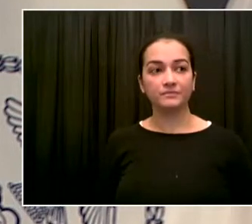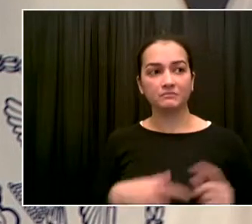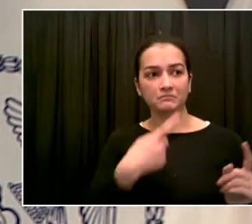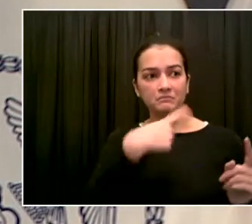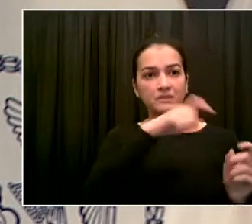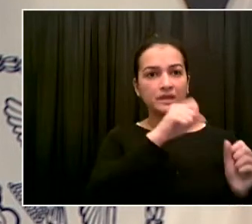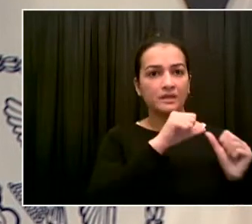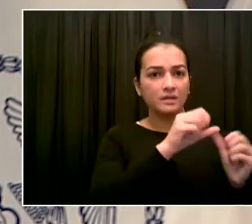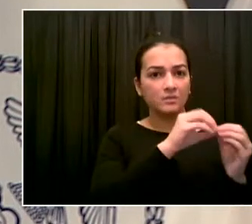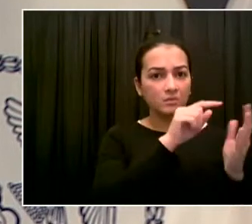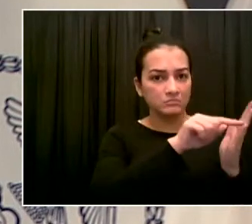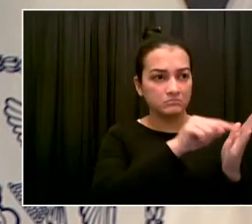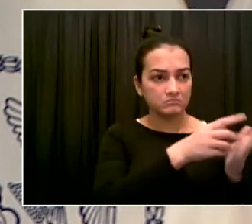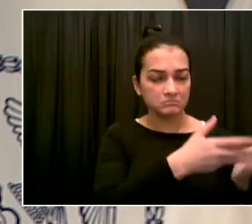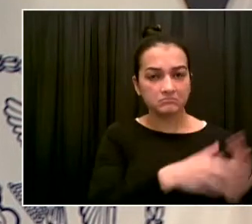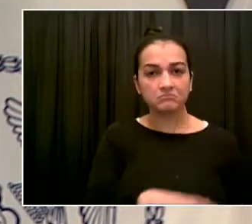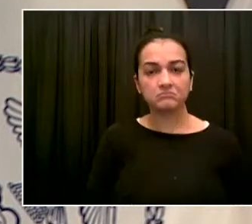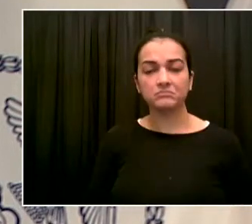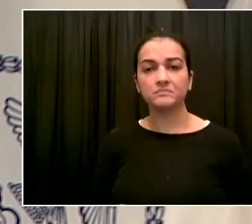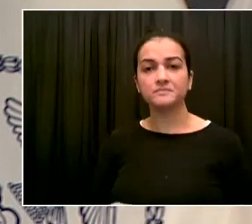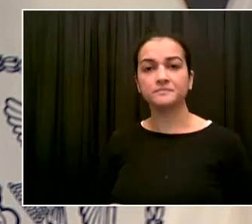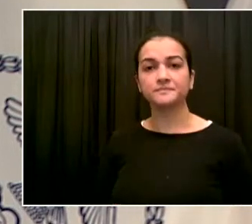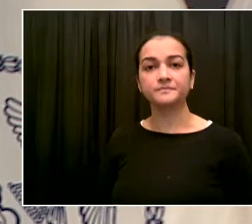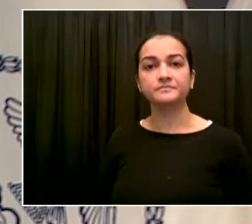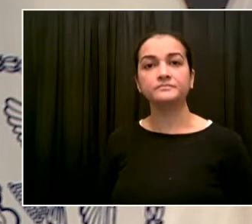MAY HAVE ADDITIONAL INFORMATION. OVERALL OR